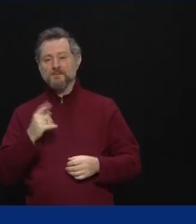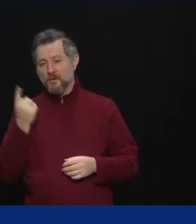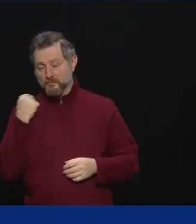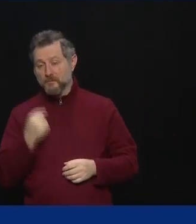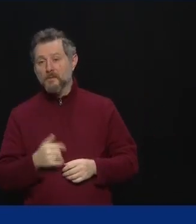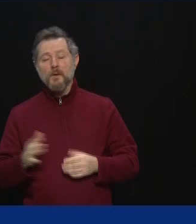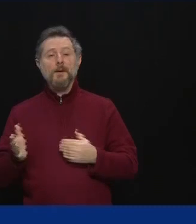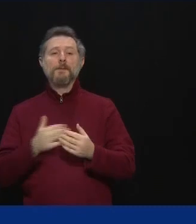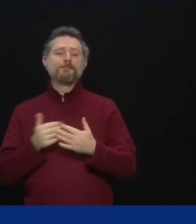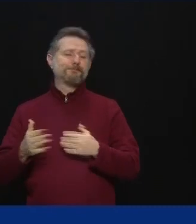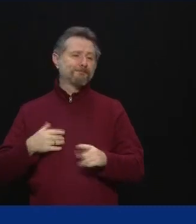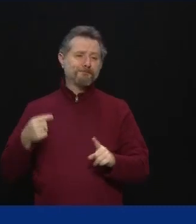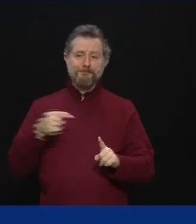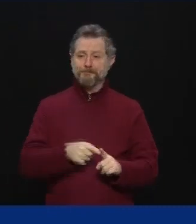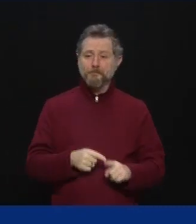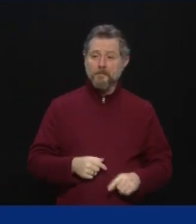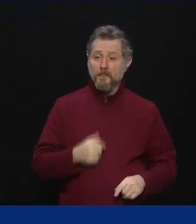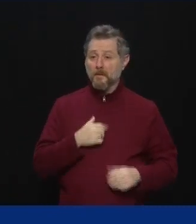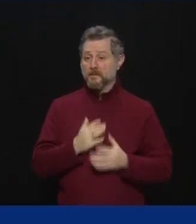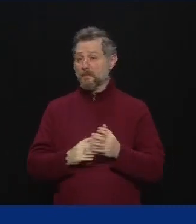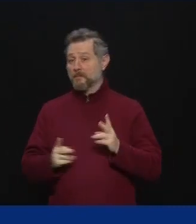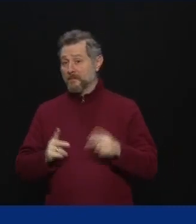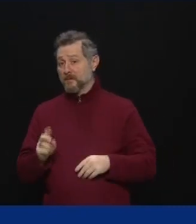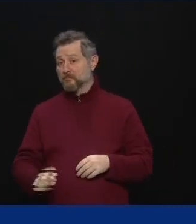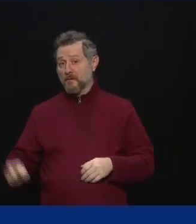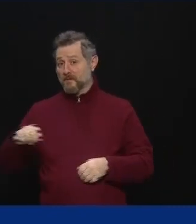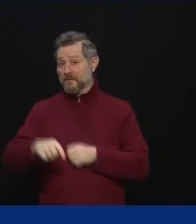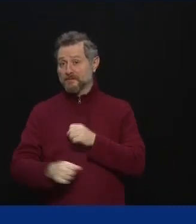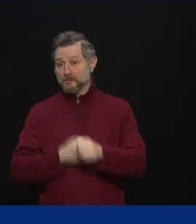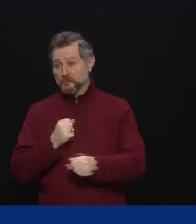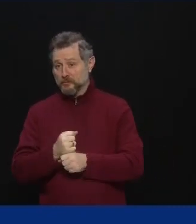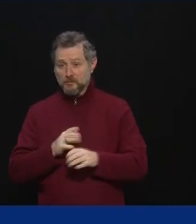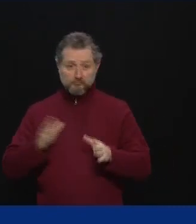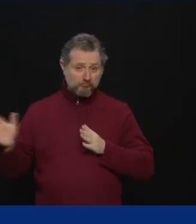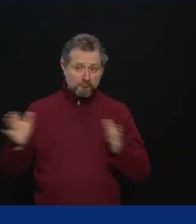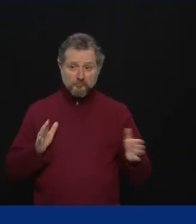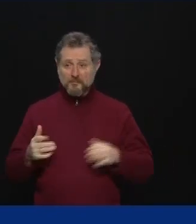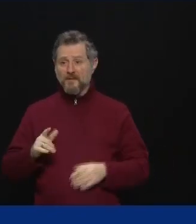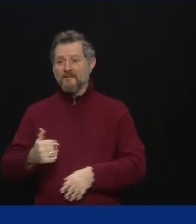MY FAMILY WILL GATHER AND DO A ZOOM LIKE WE DID LAST YEAR, BUT